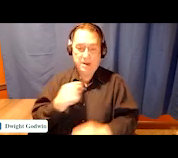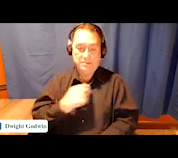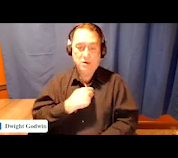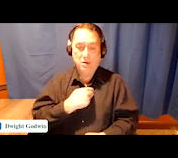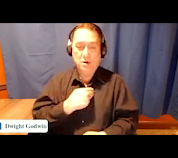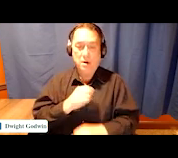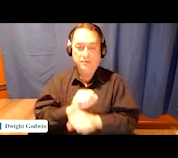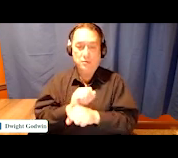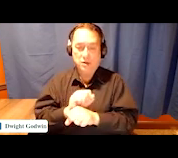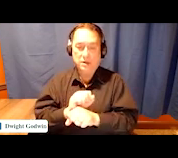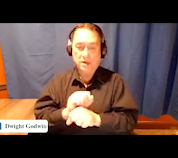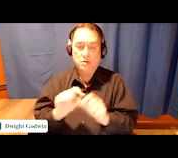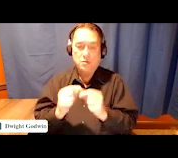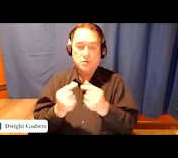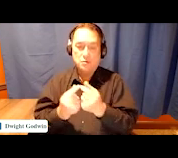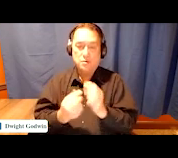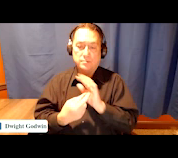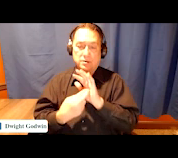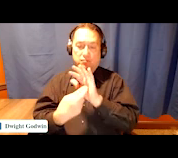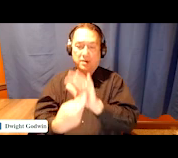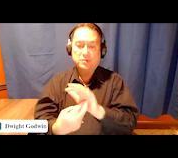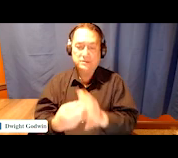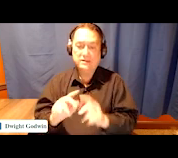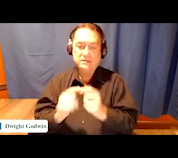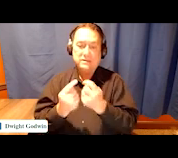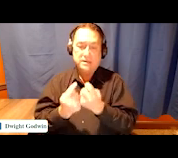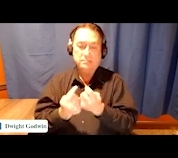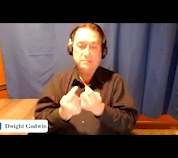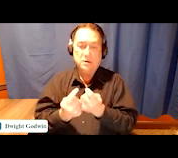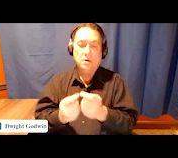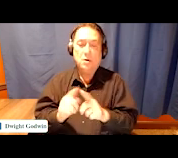the treatment court team in a particular community. Also providing peer support services